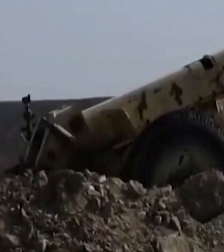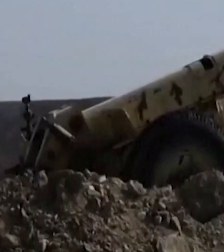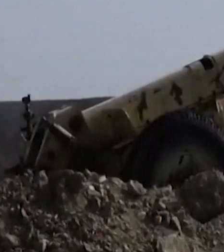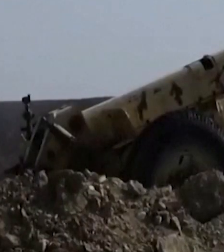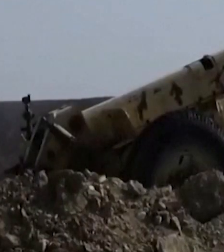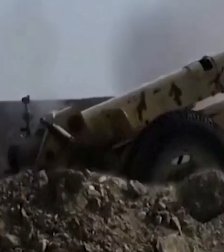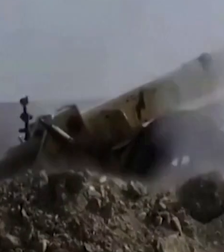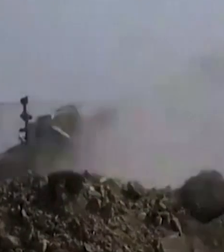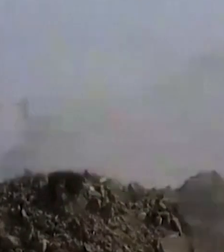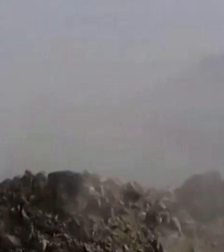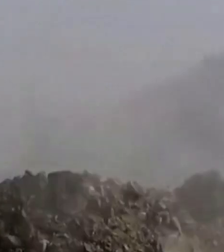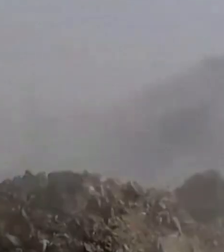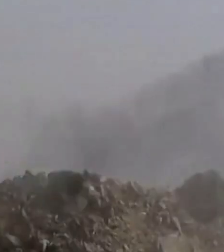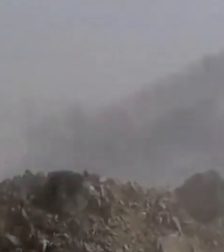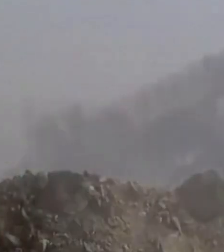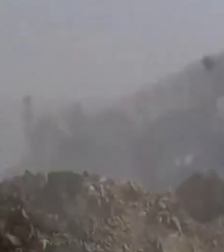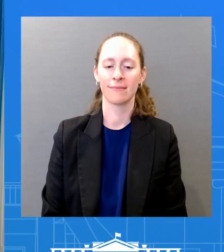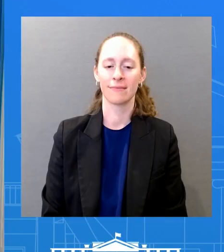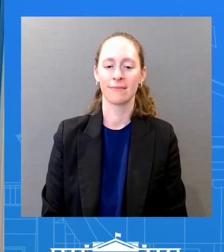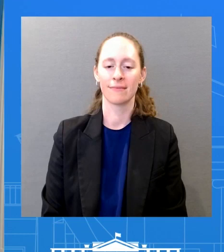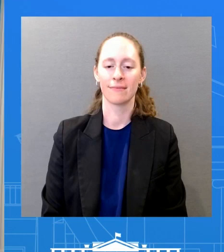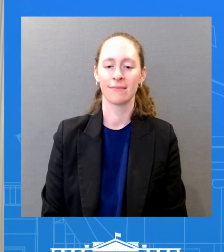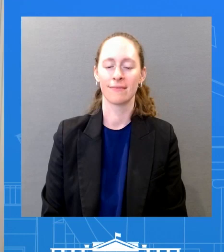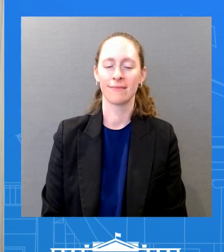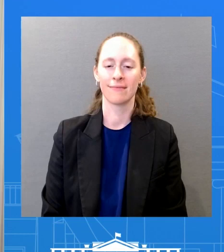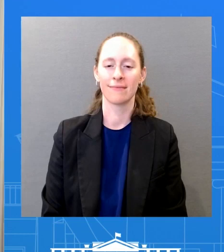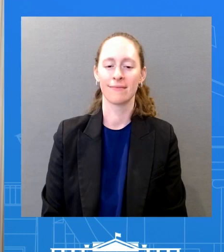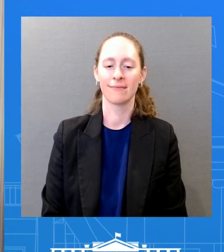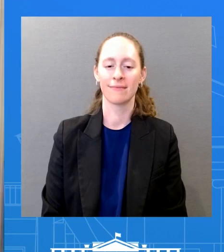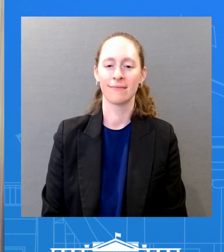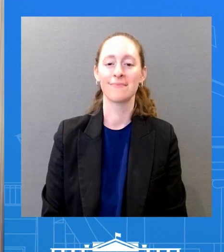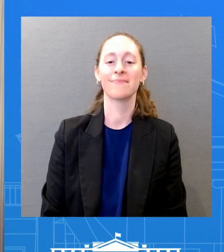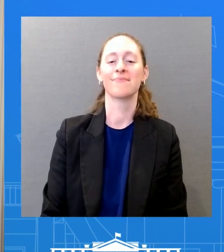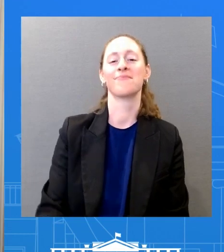Meanwhile, according to White House Press Secretary Karine Jean-Pierre: ‘President